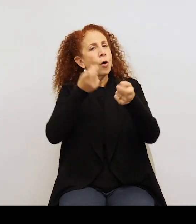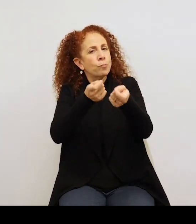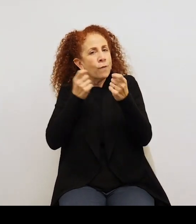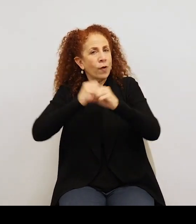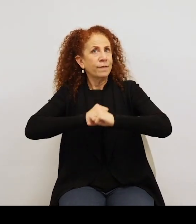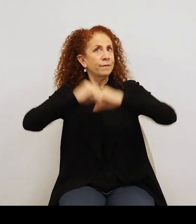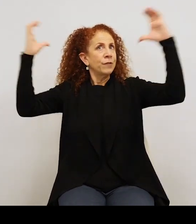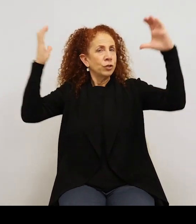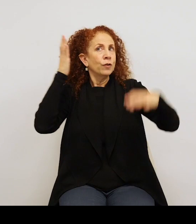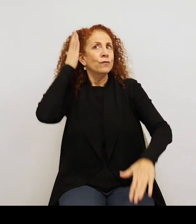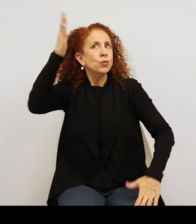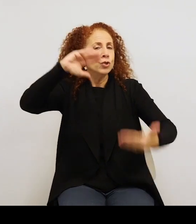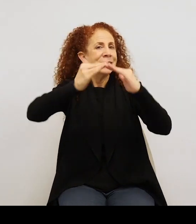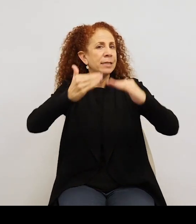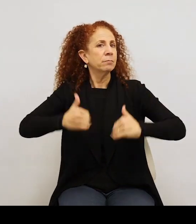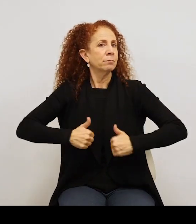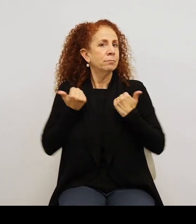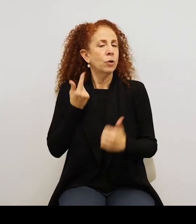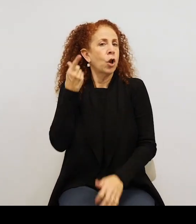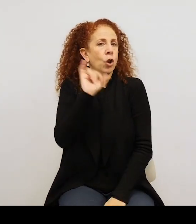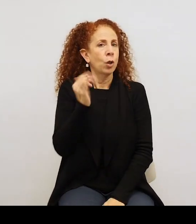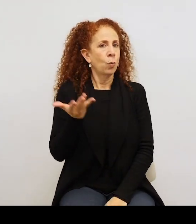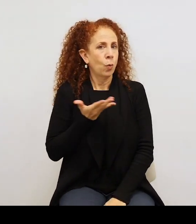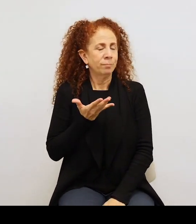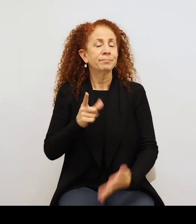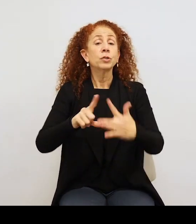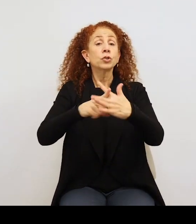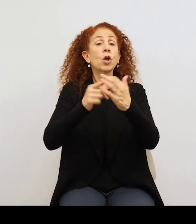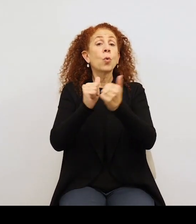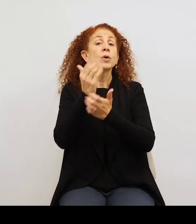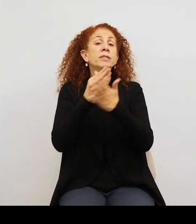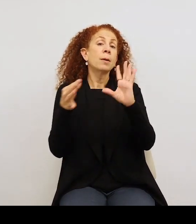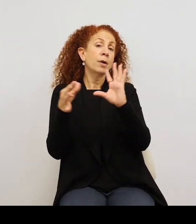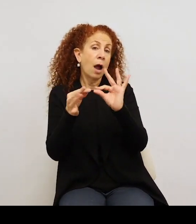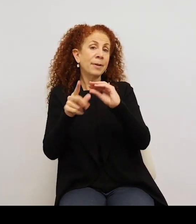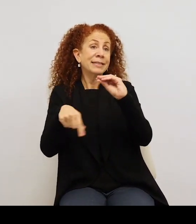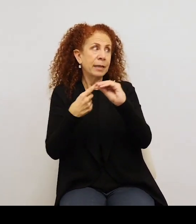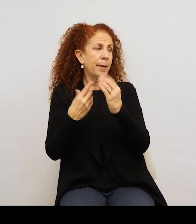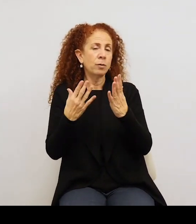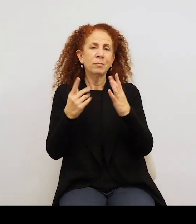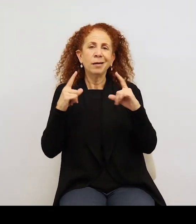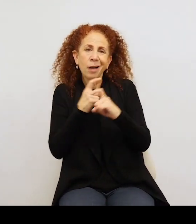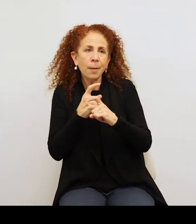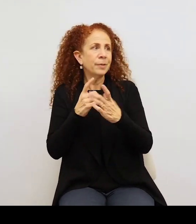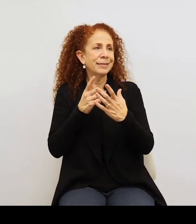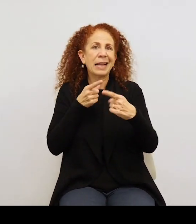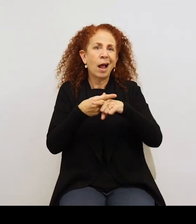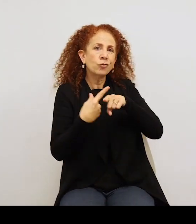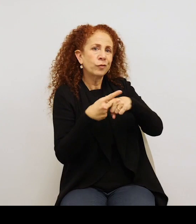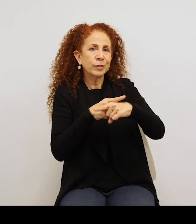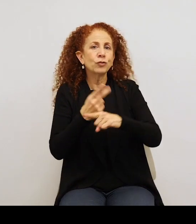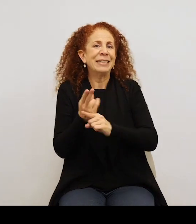of our urban future. I will start with a few remarks about the complex and contradictory history